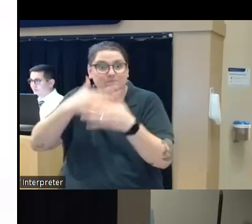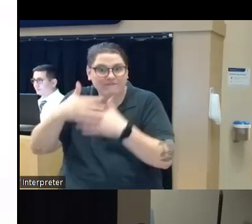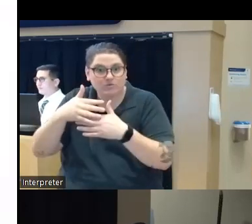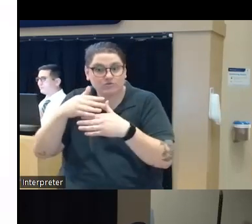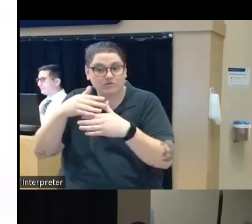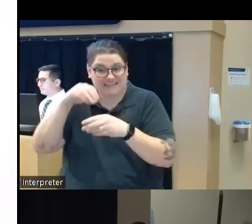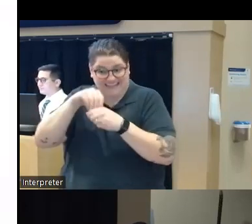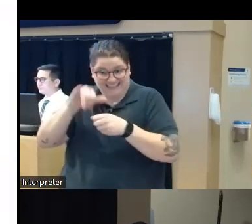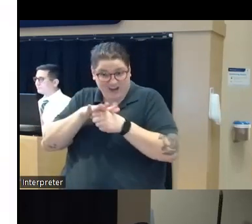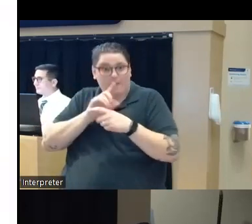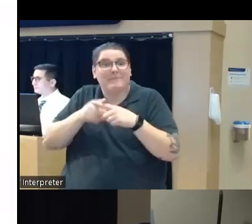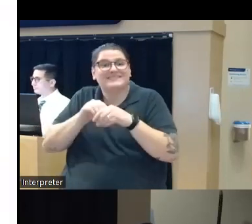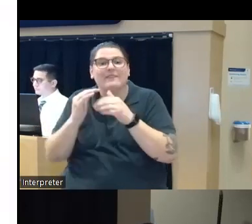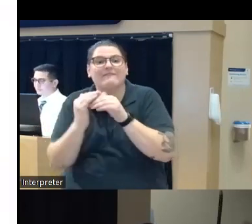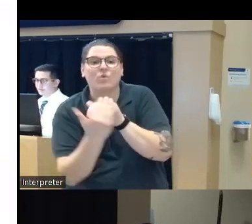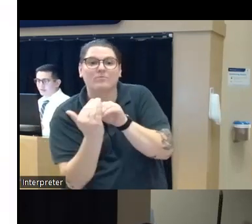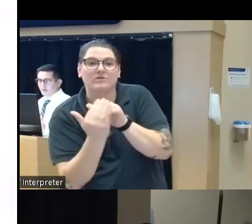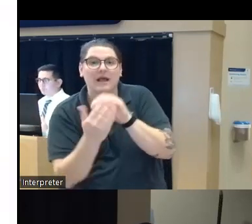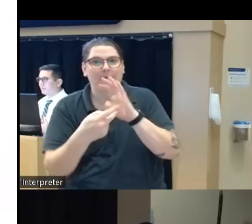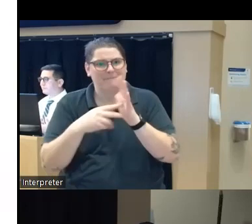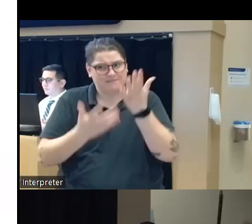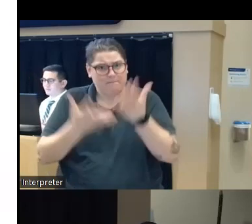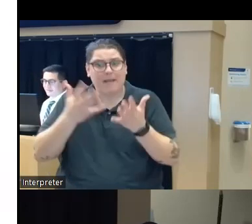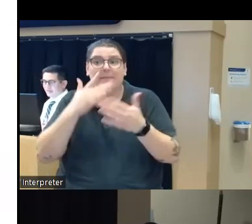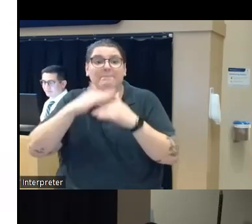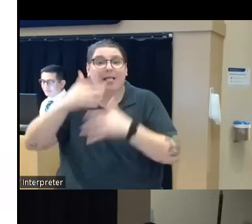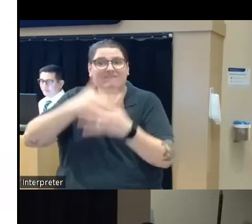happening in the brain so maybe there's this sort of sequestration of blood flow that's happening